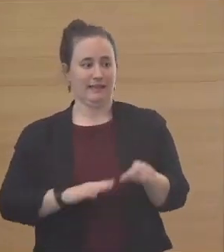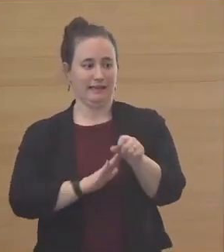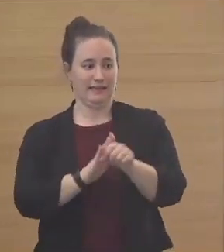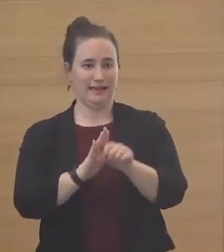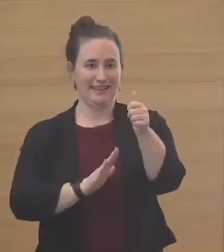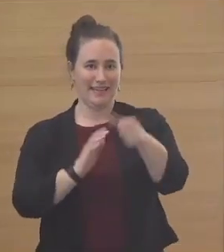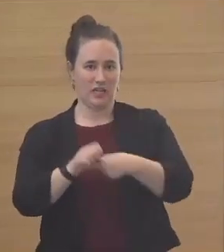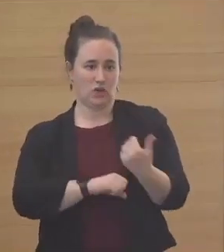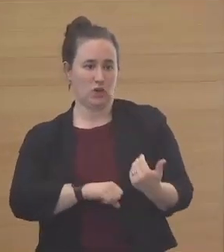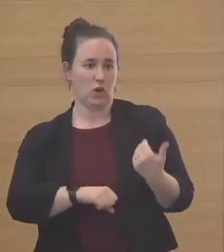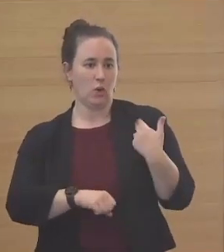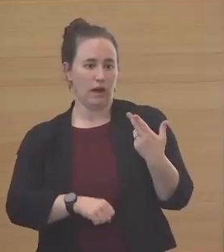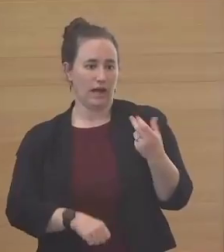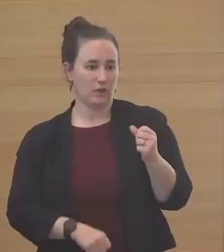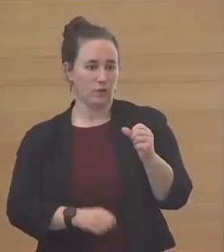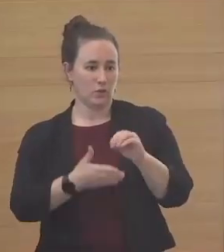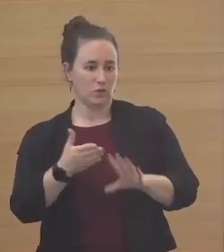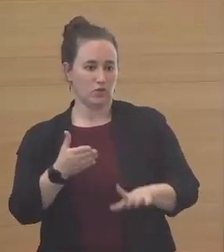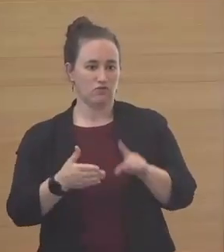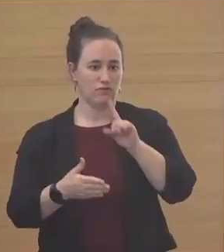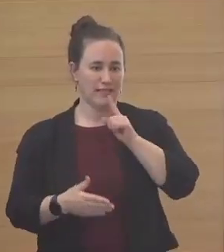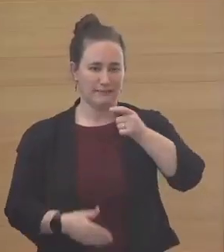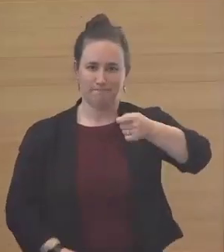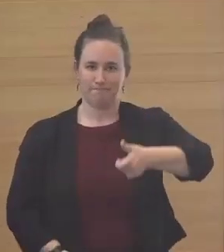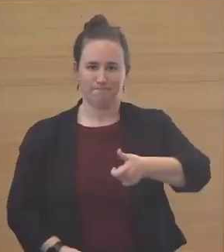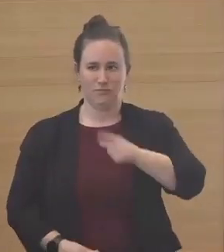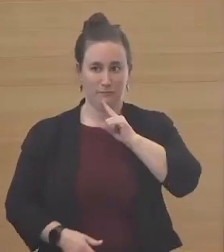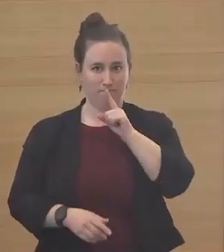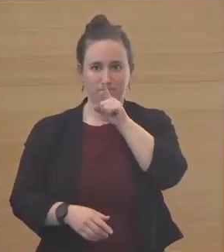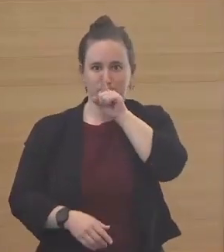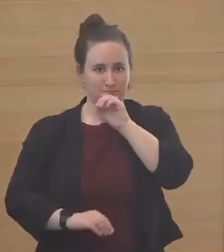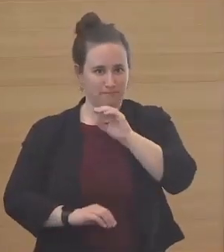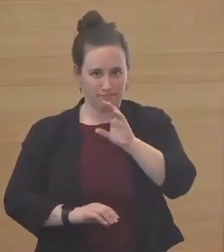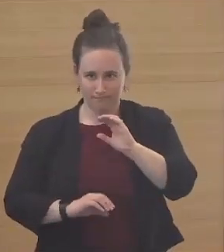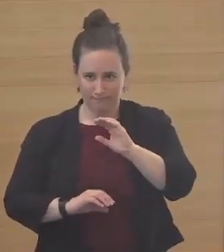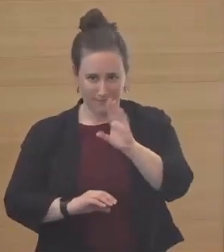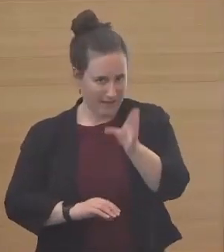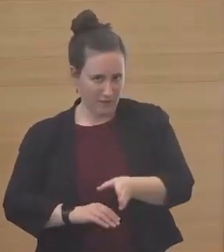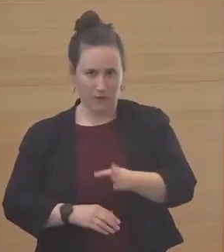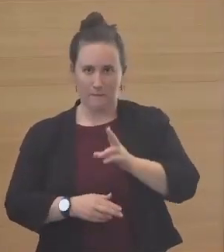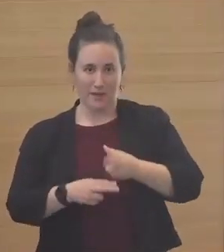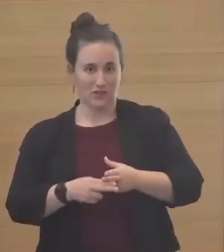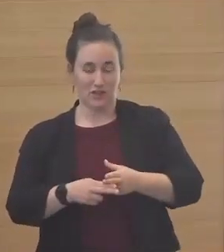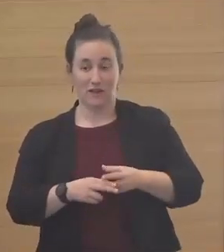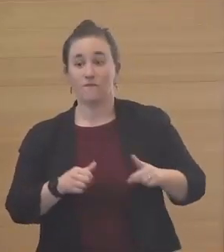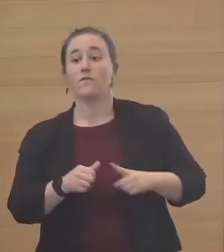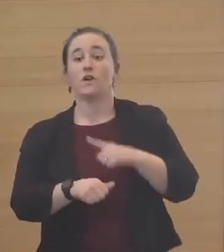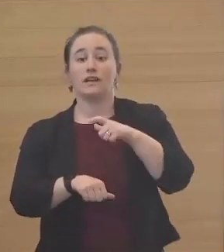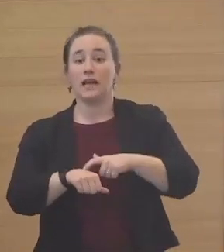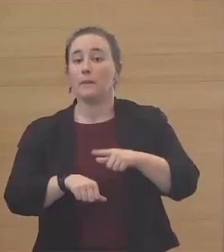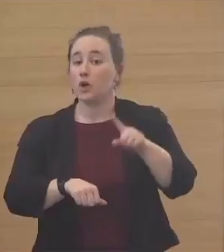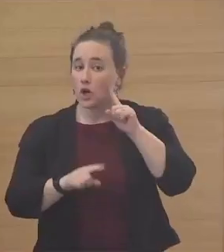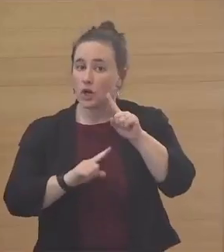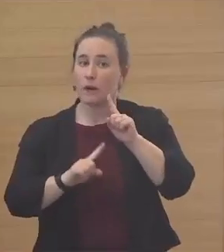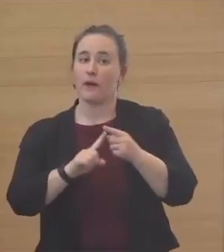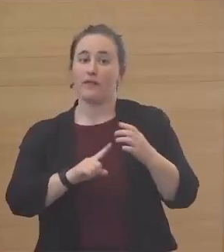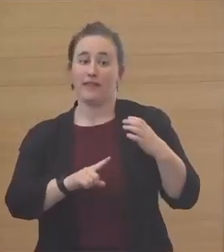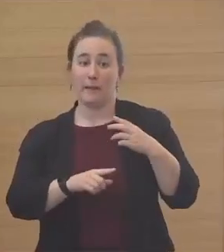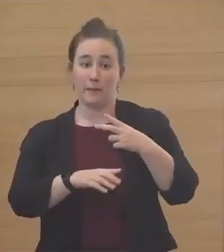a high school student Disability Rights was not mentioned at all. And I hadn't heard of the Capitol Crawl until like two or three weeks ago. So I'm curious if you think that